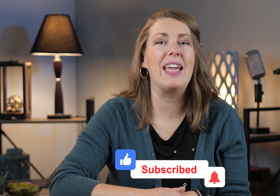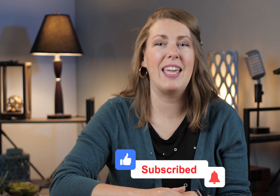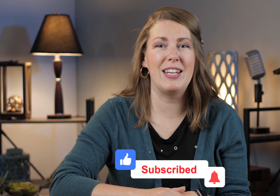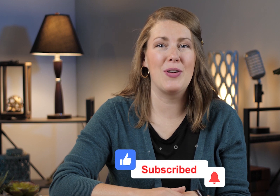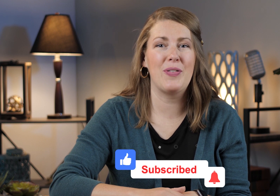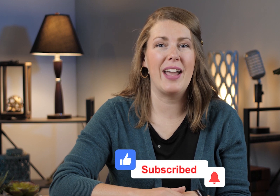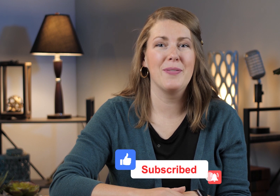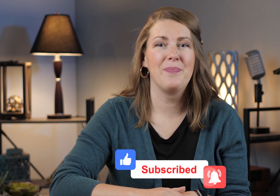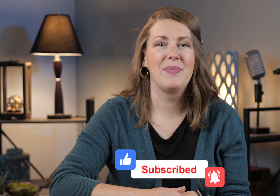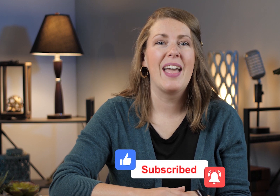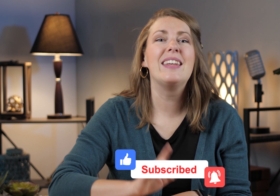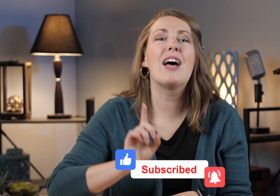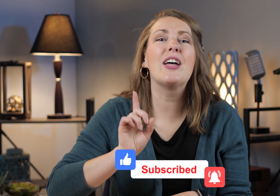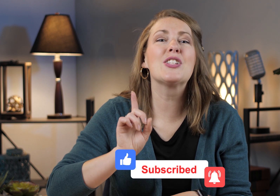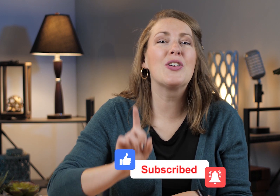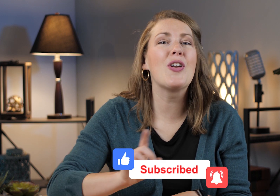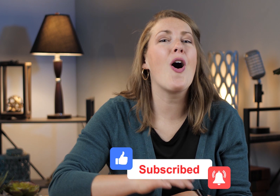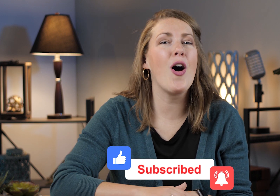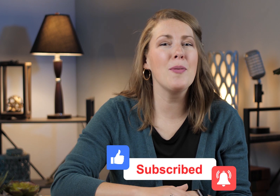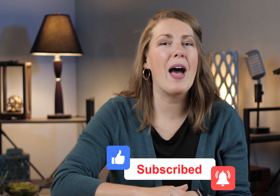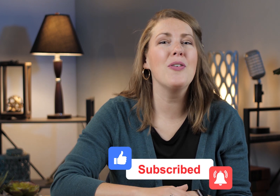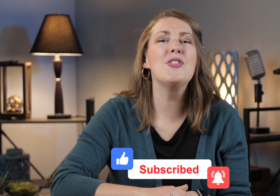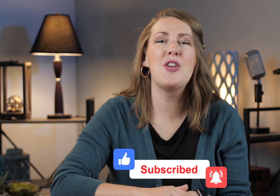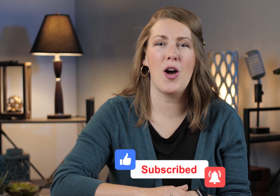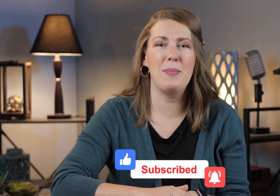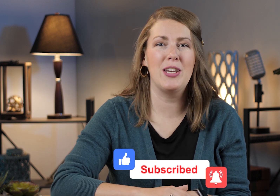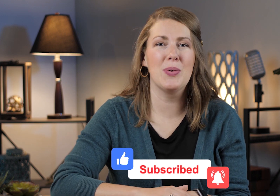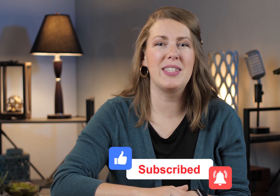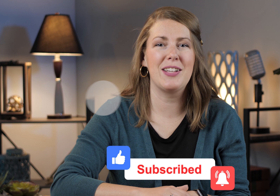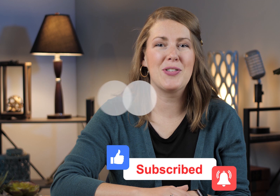and get notified. Now let's learn all about non-manual signals.